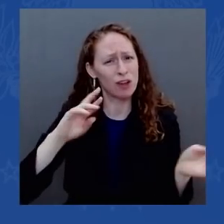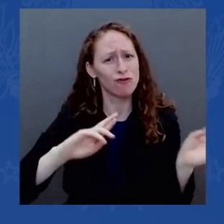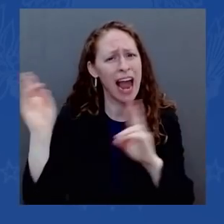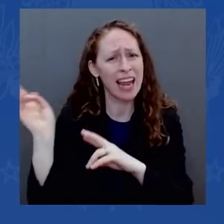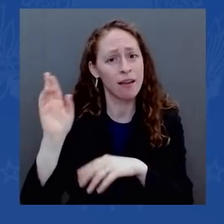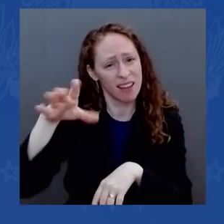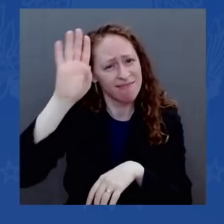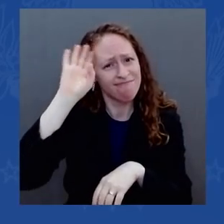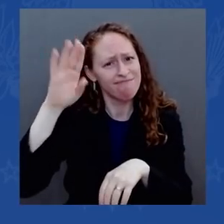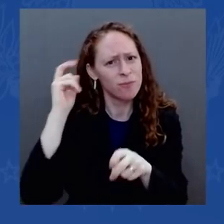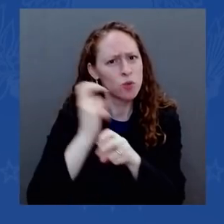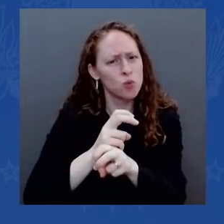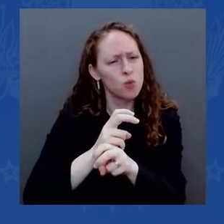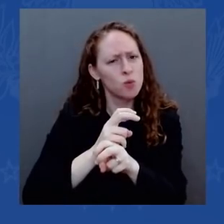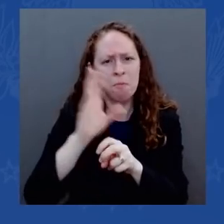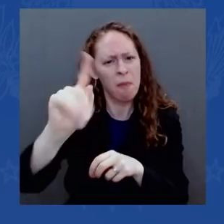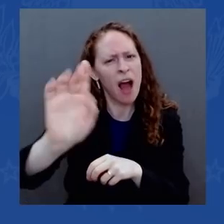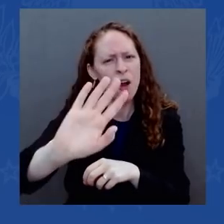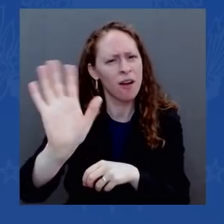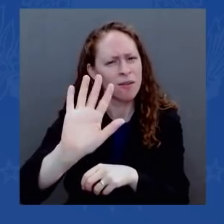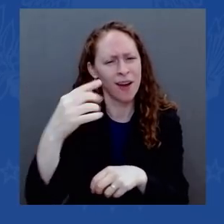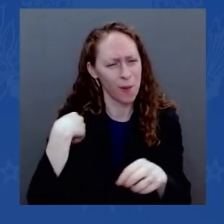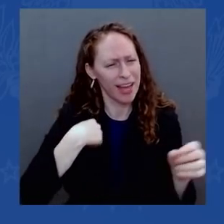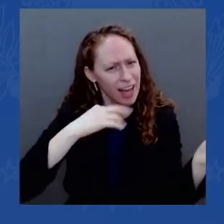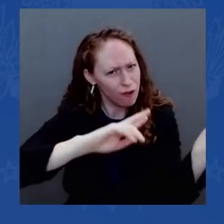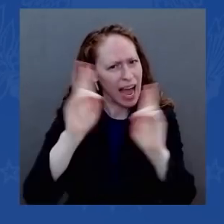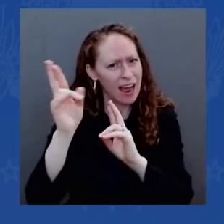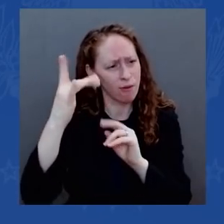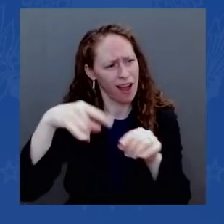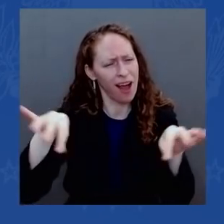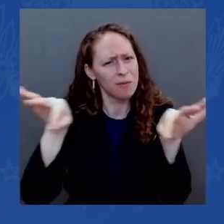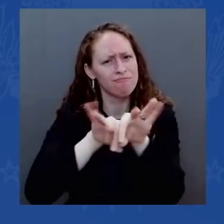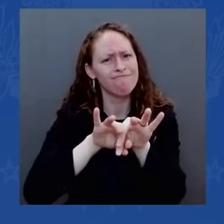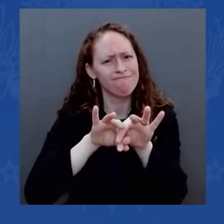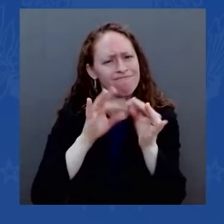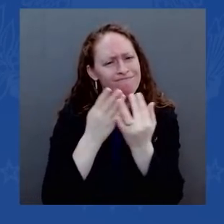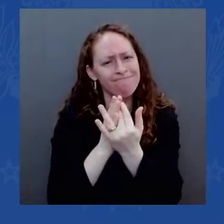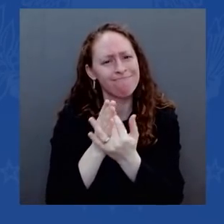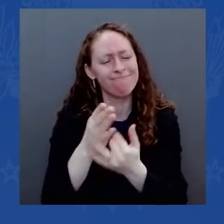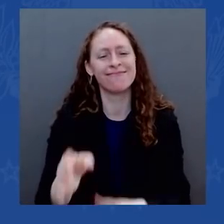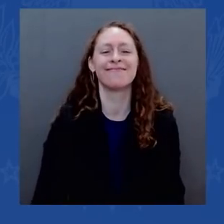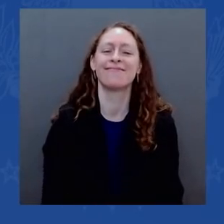but we're going to put our shoulder to the wheel and we're going to get it done for our beloved country. Thank you.